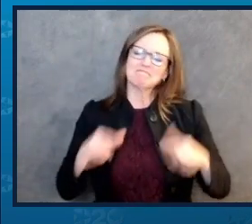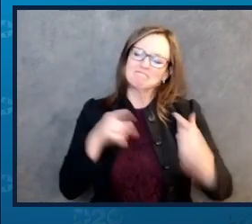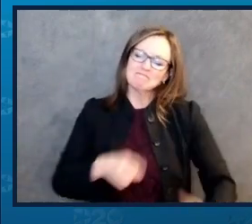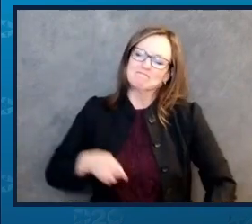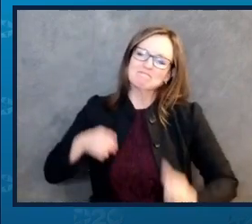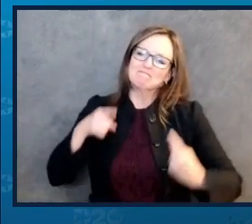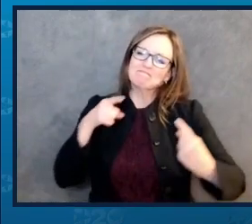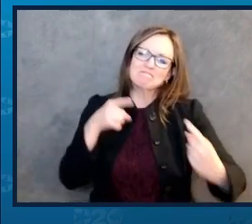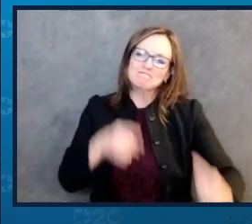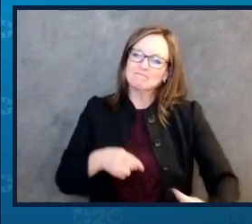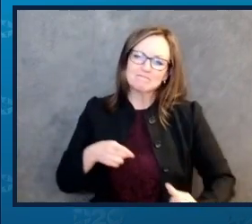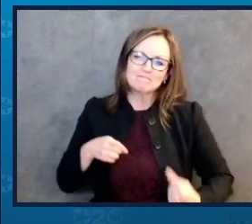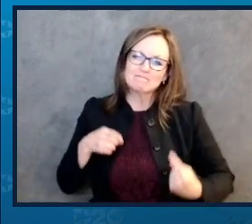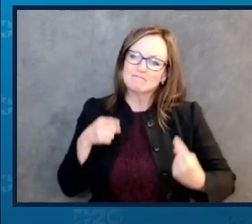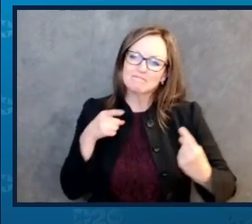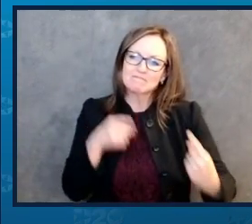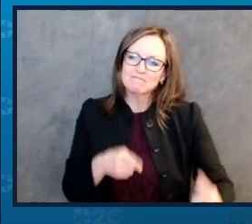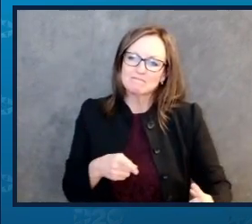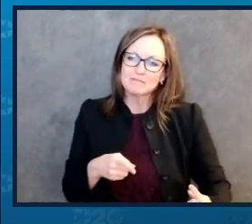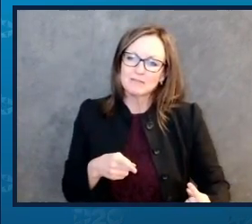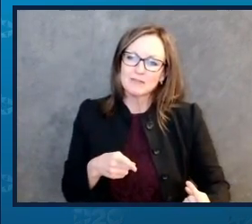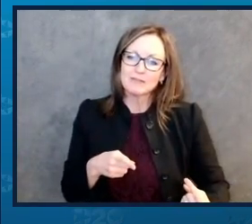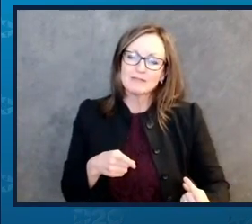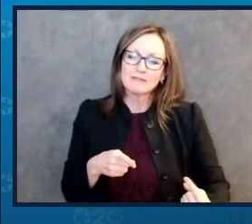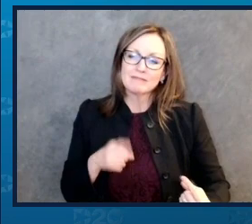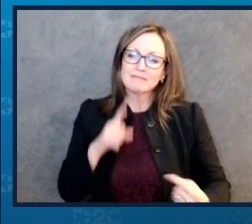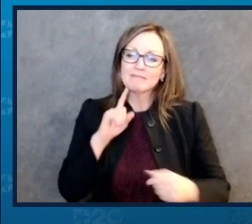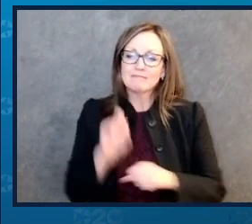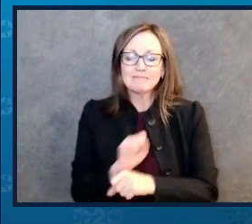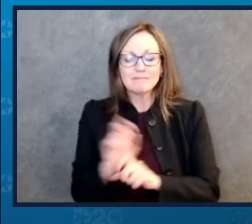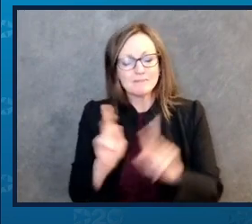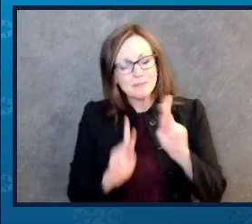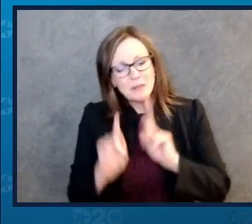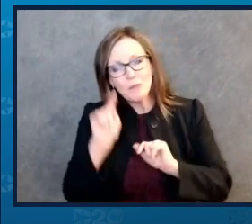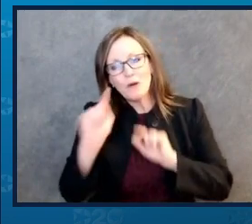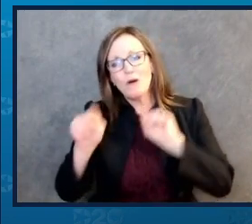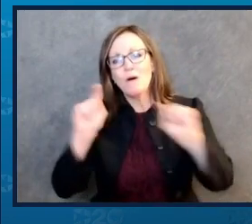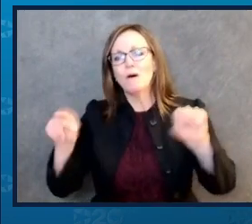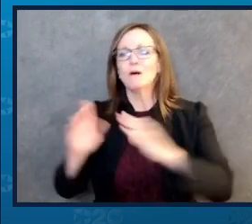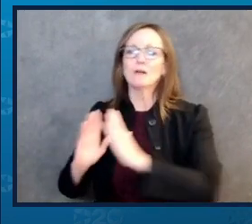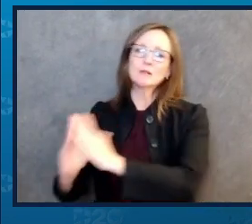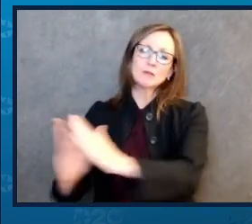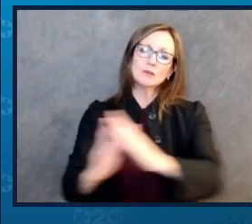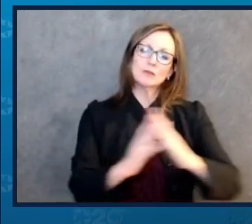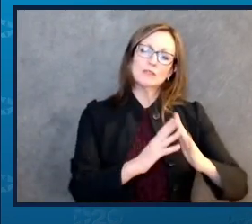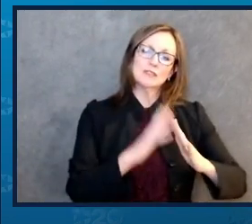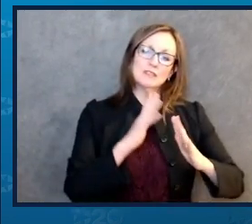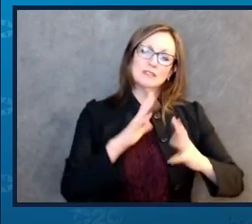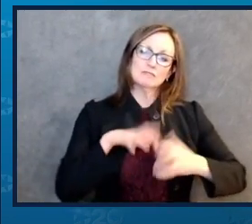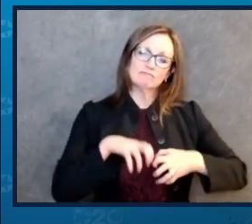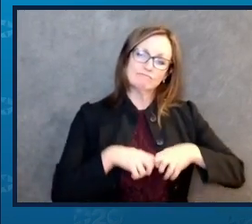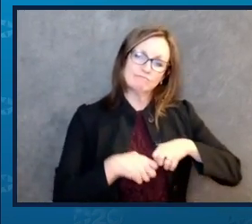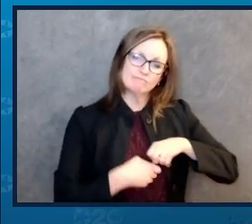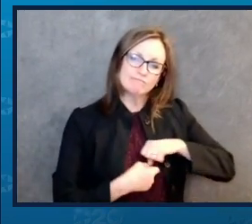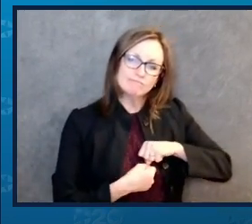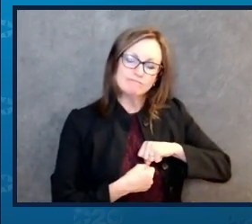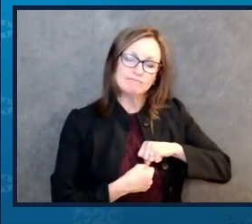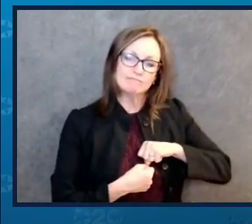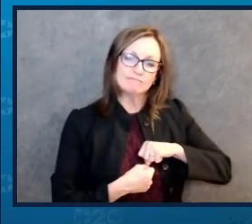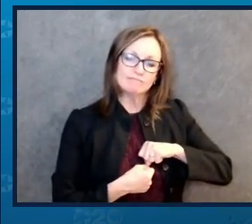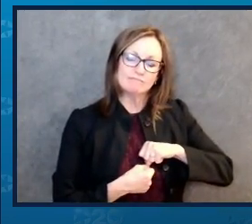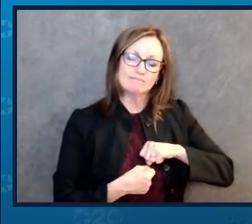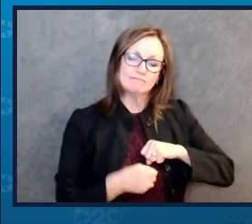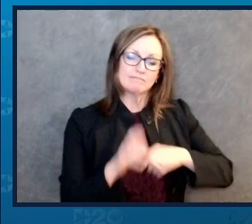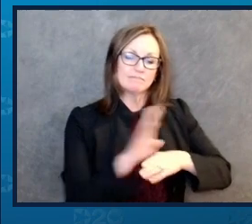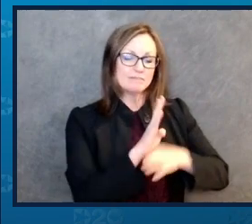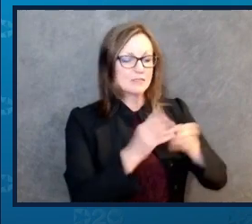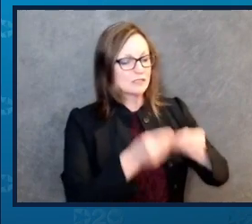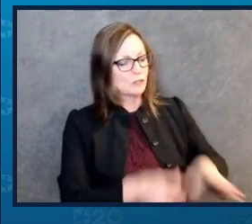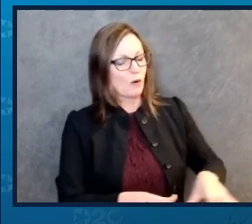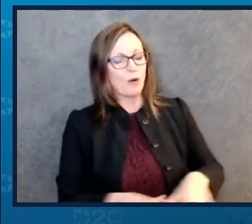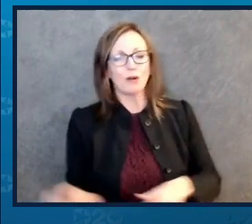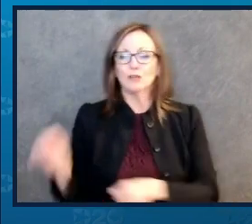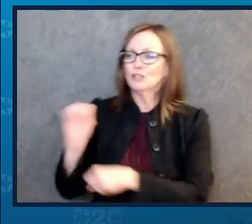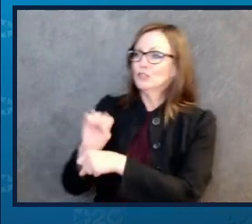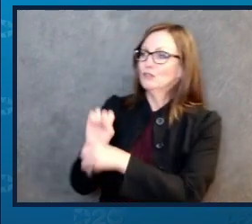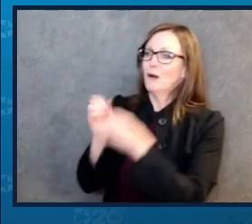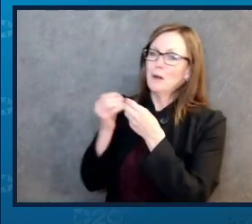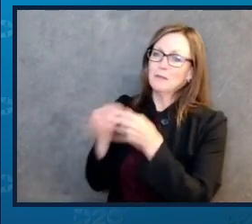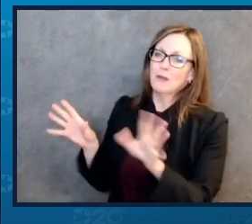GRIEVING THE LOSS WAS LIFE.